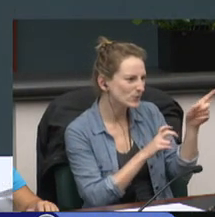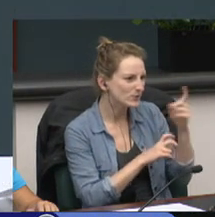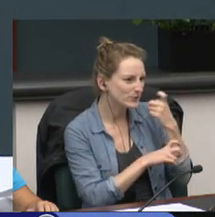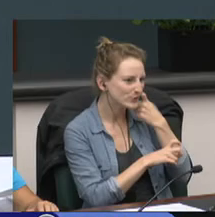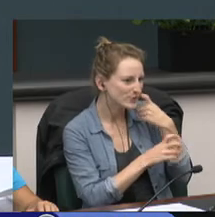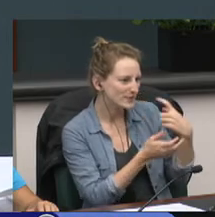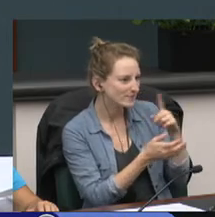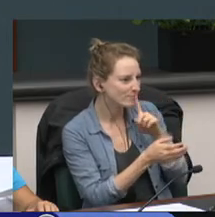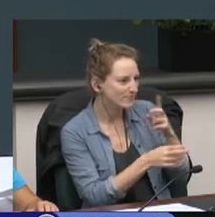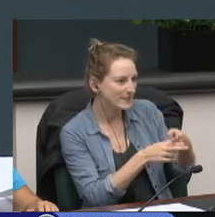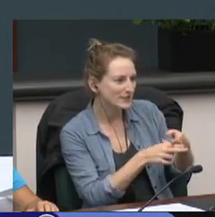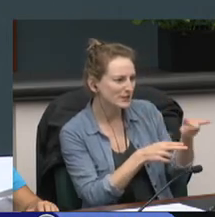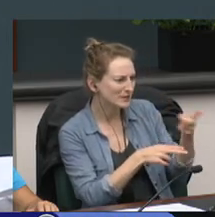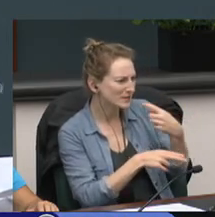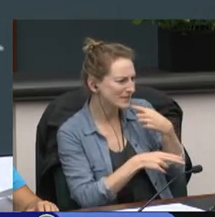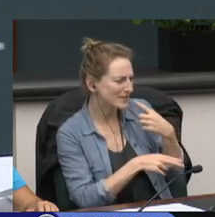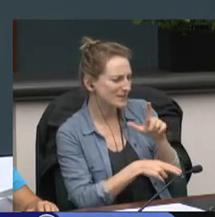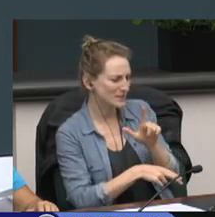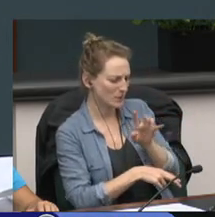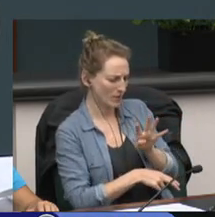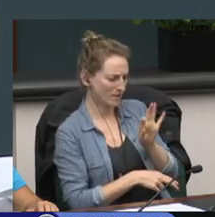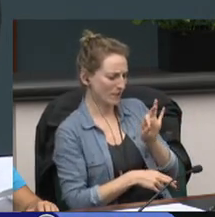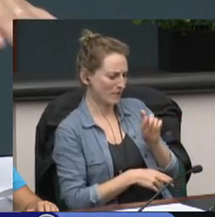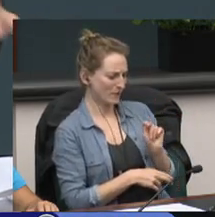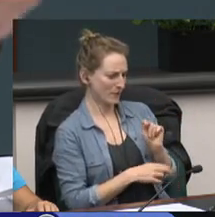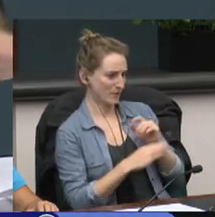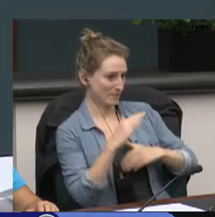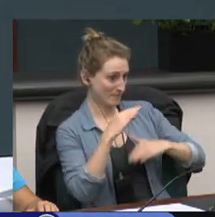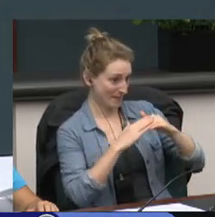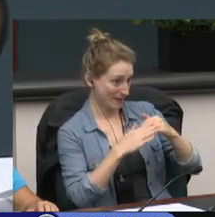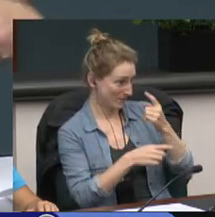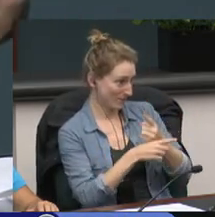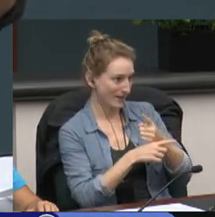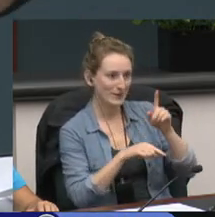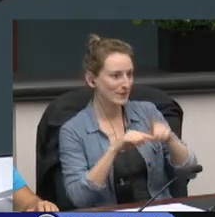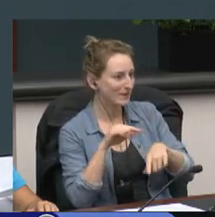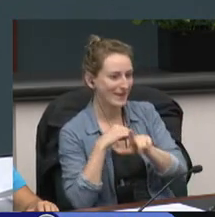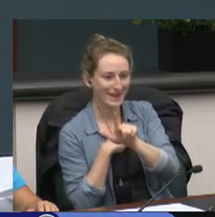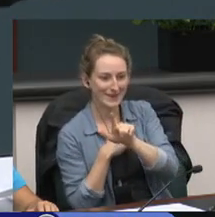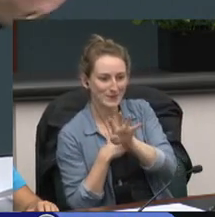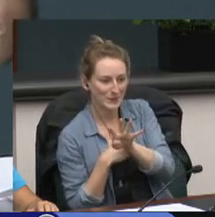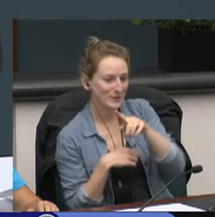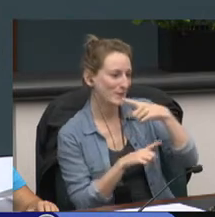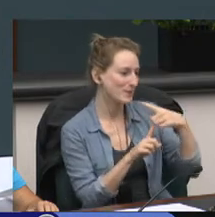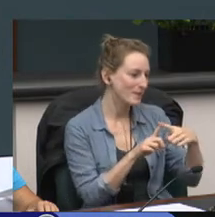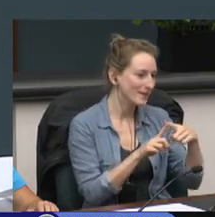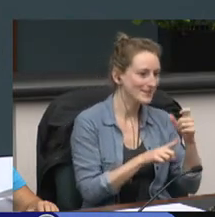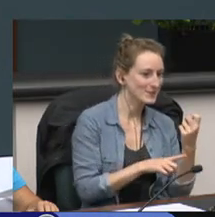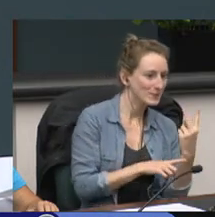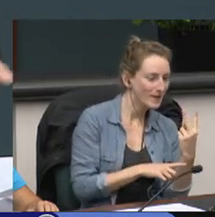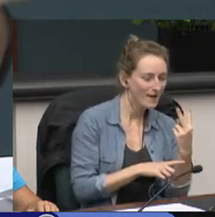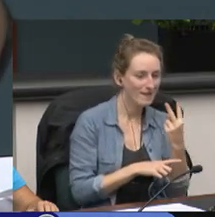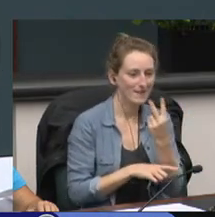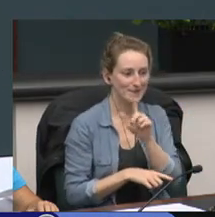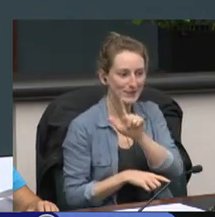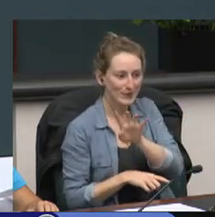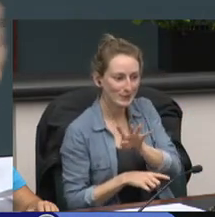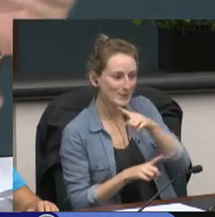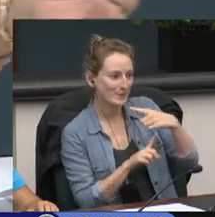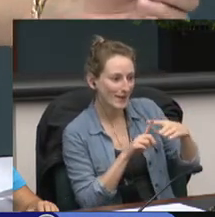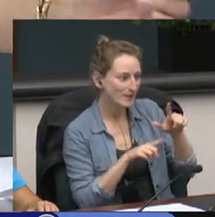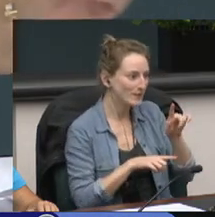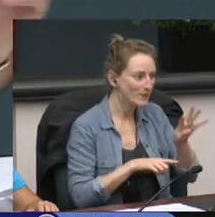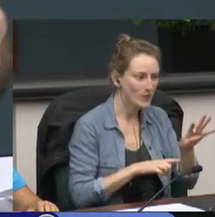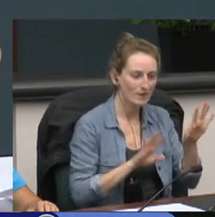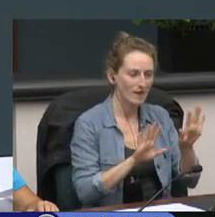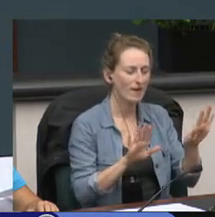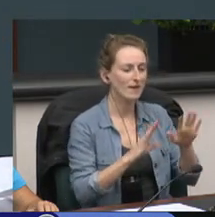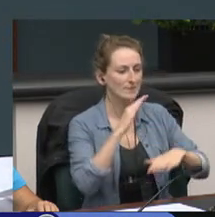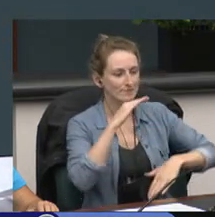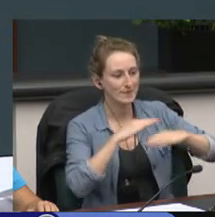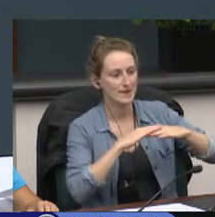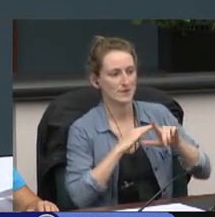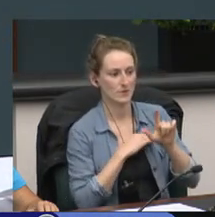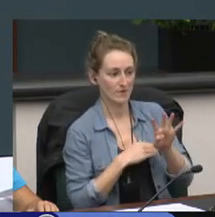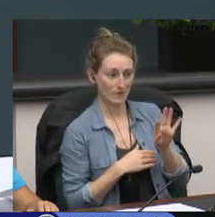24 foot maximum 12 right you can only get up to 24 total if you if you do the